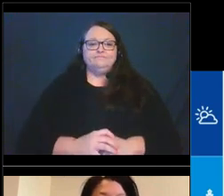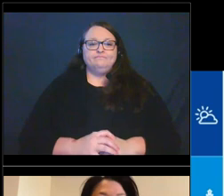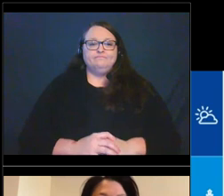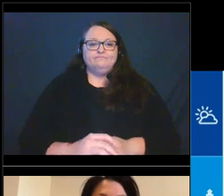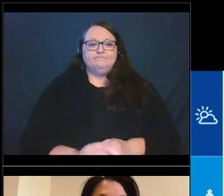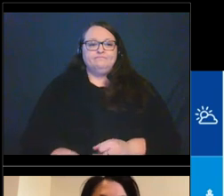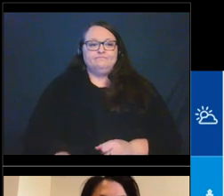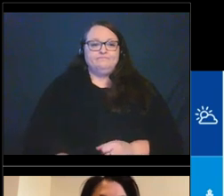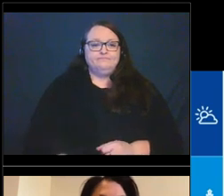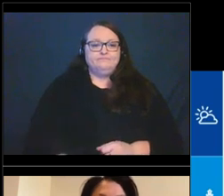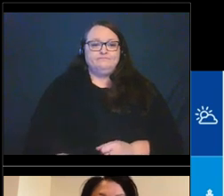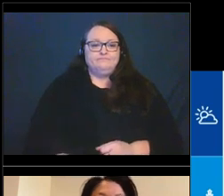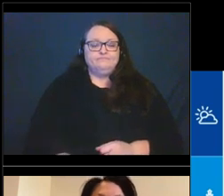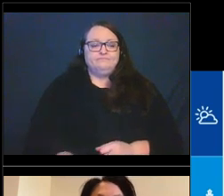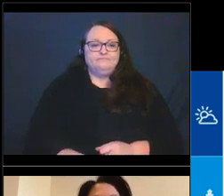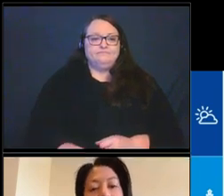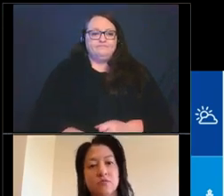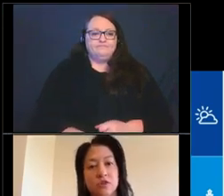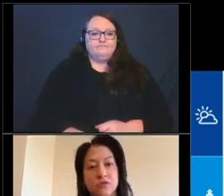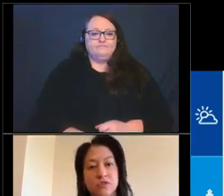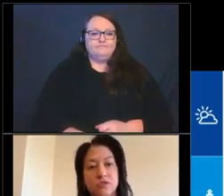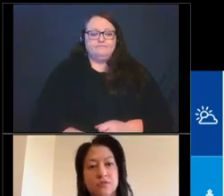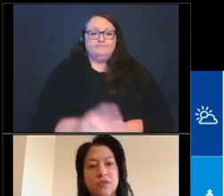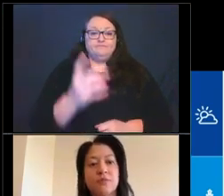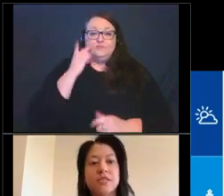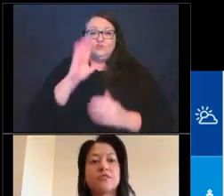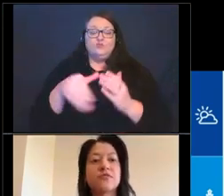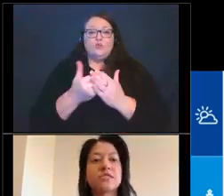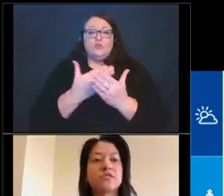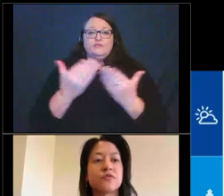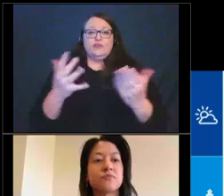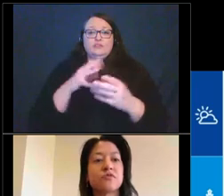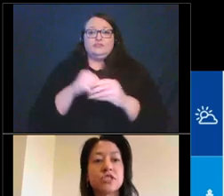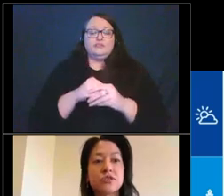can see all the factors that are considered in the HeatRisk approach. The big differences from